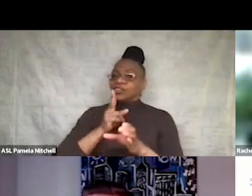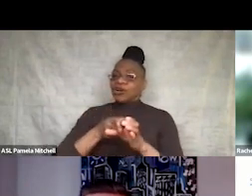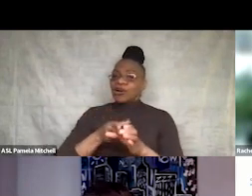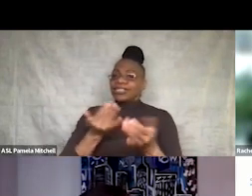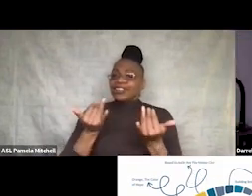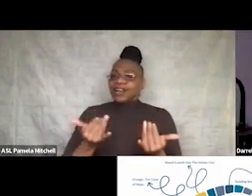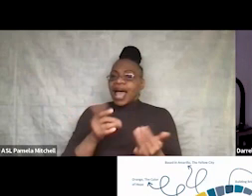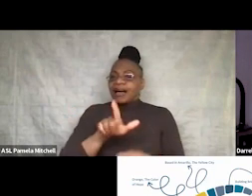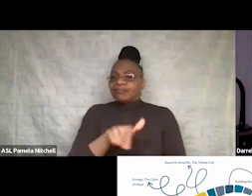Thank you very much, Rachel.